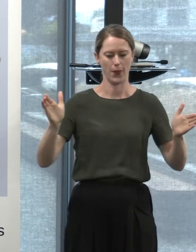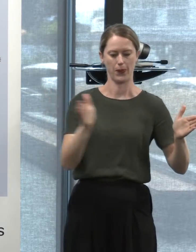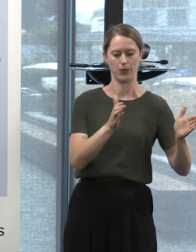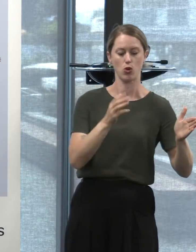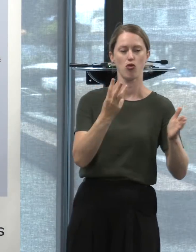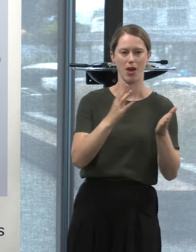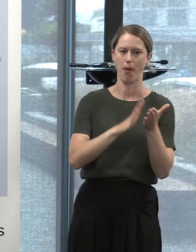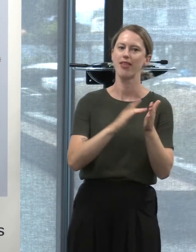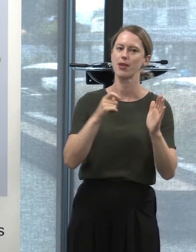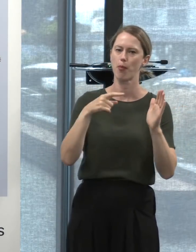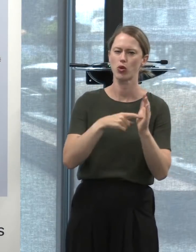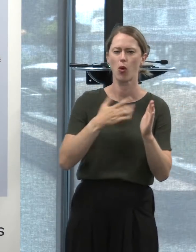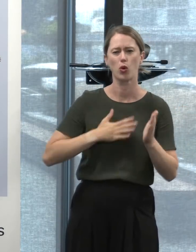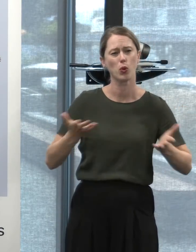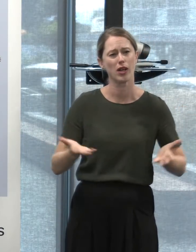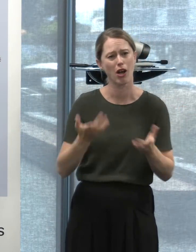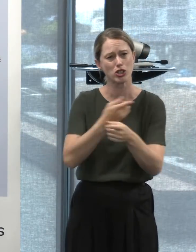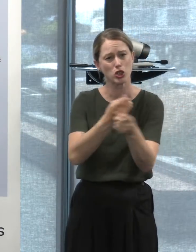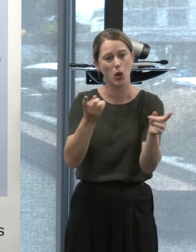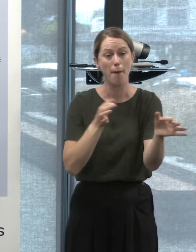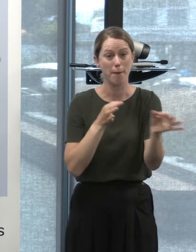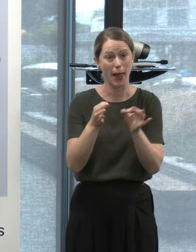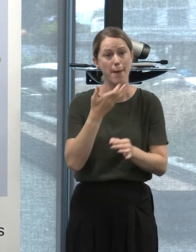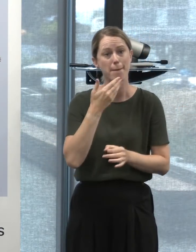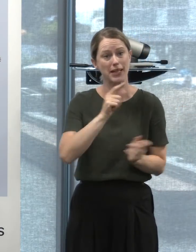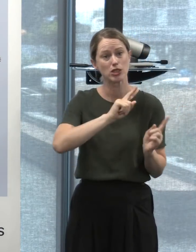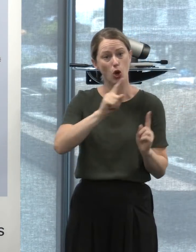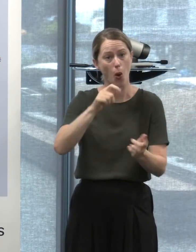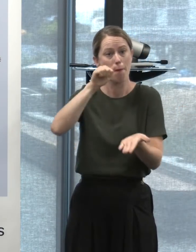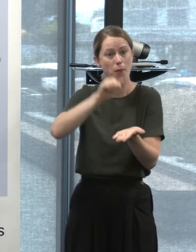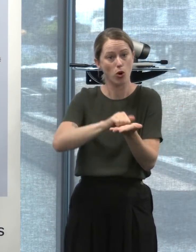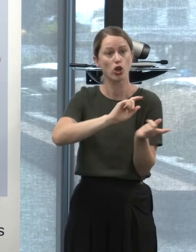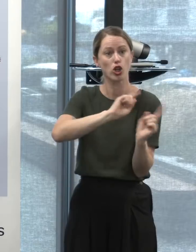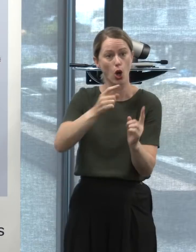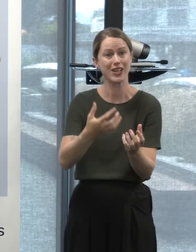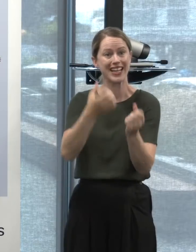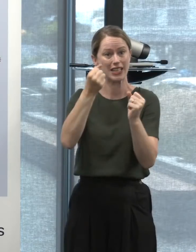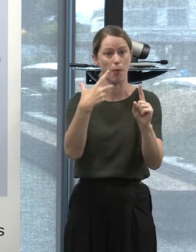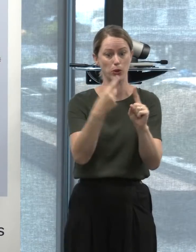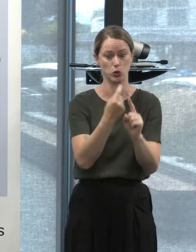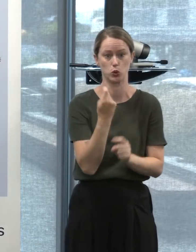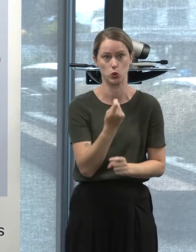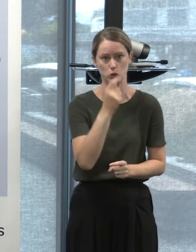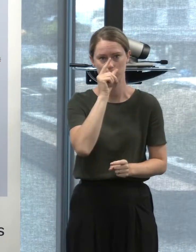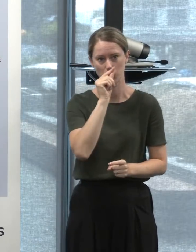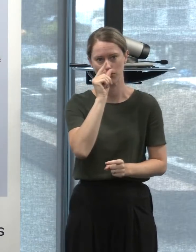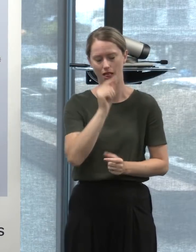in Aotearoa, it's important we do everything we can.